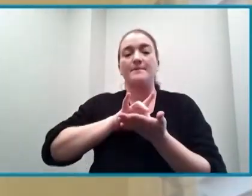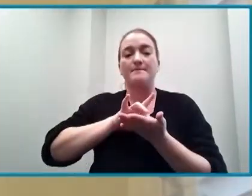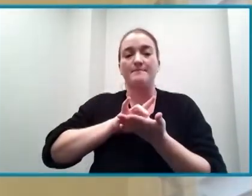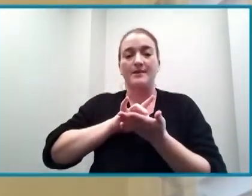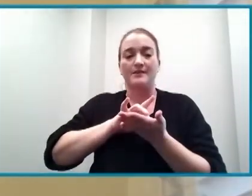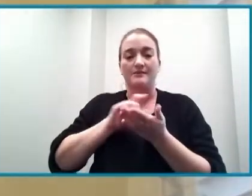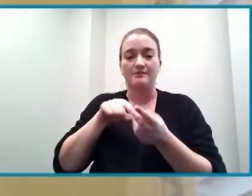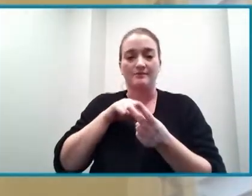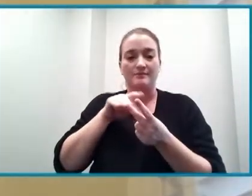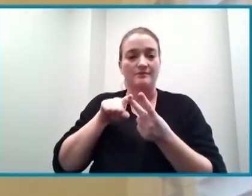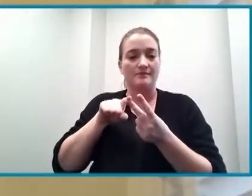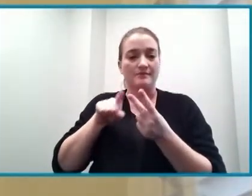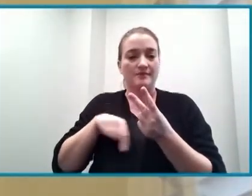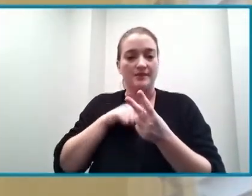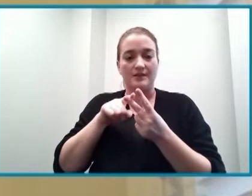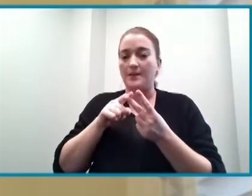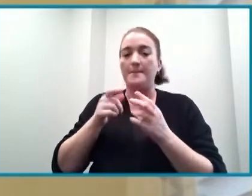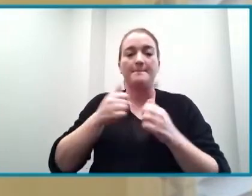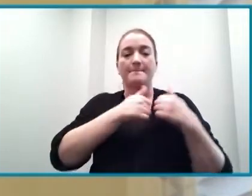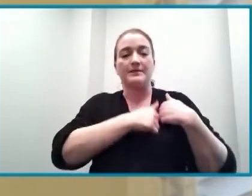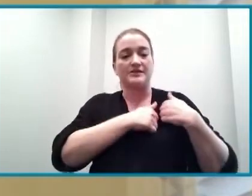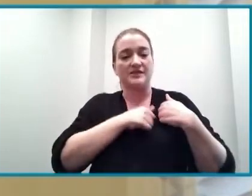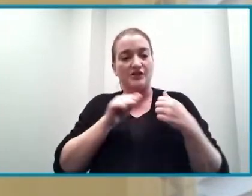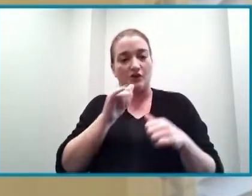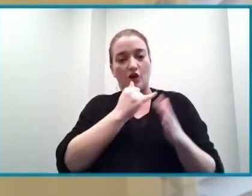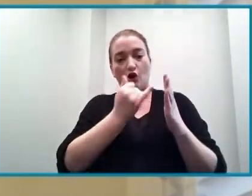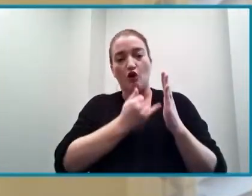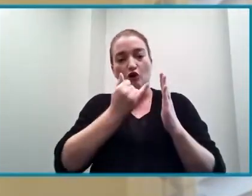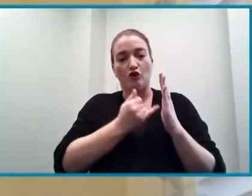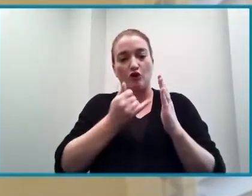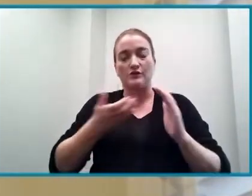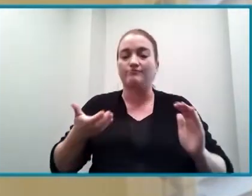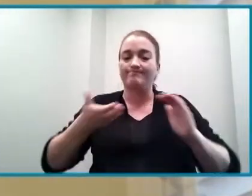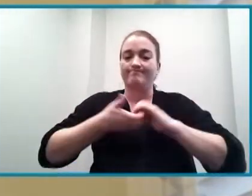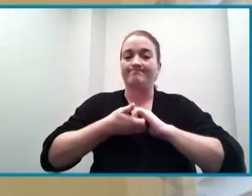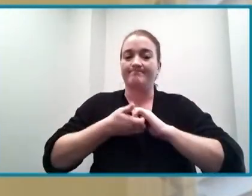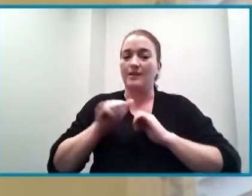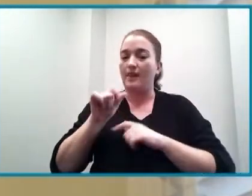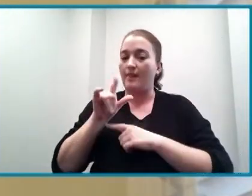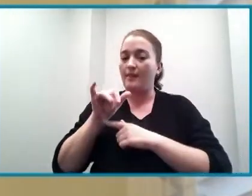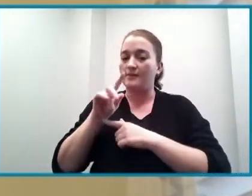We are composed of three separate pillars, the clinical, the community, and the capacity.